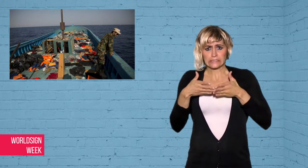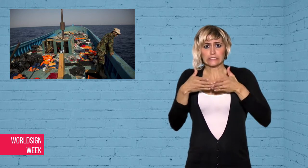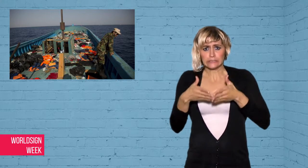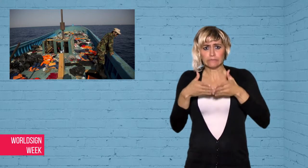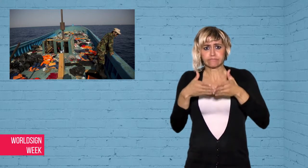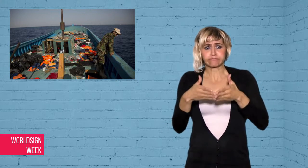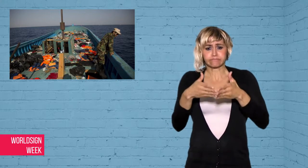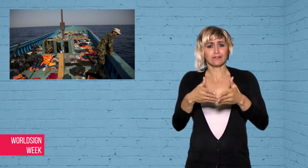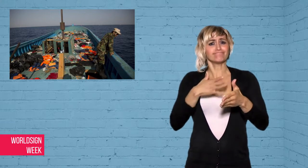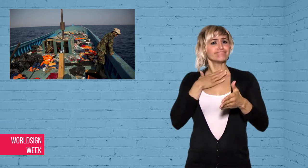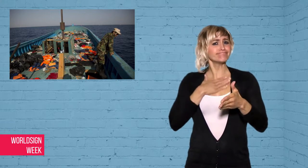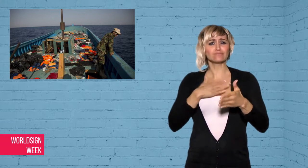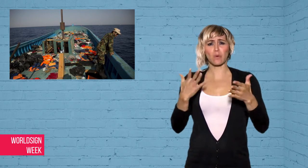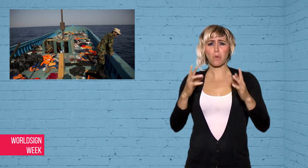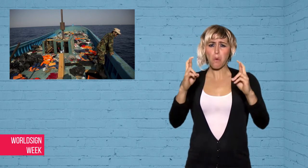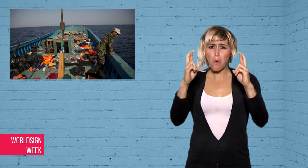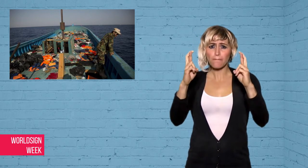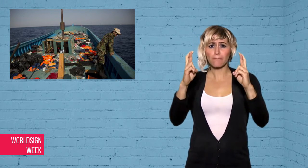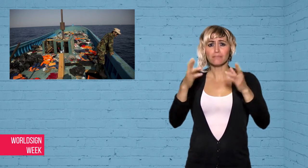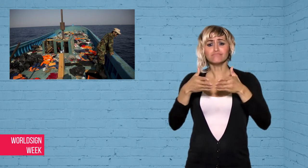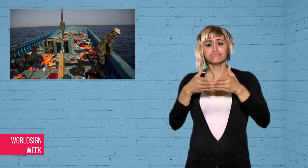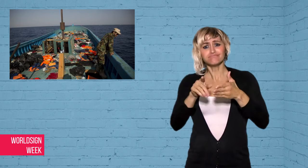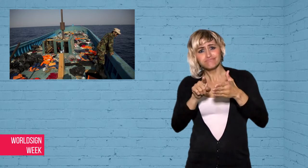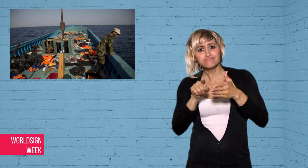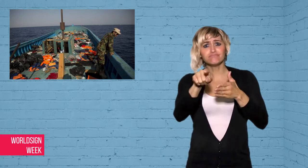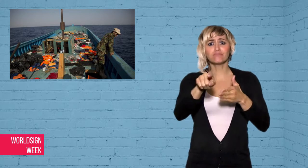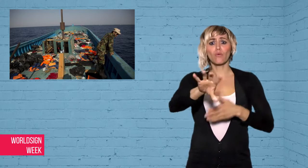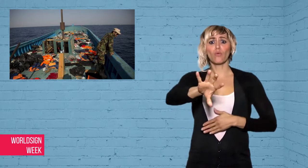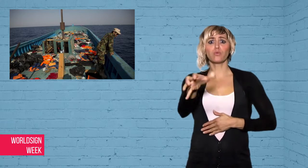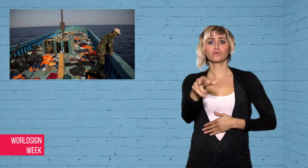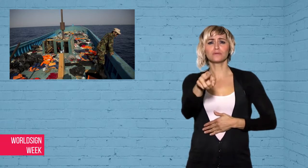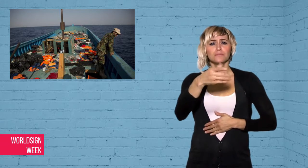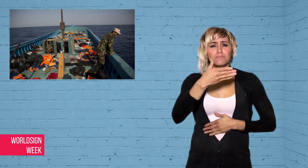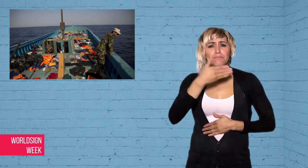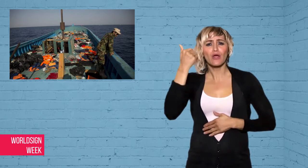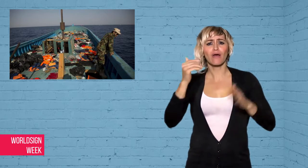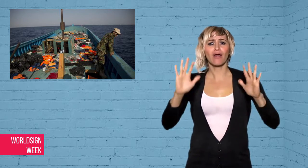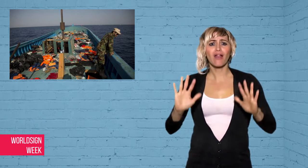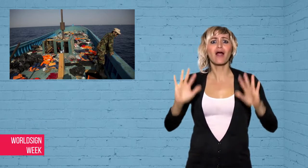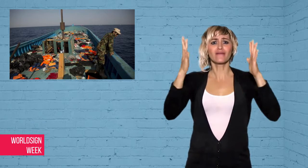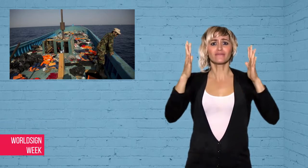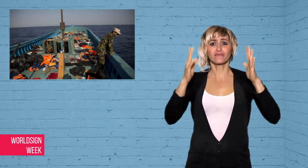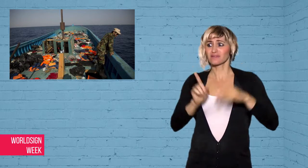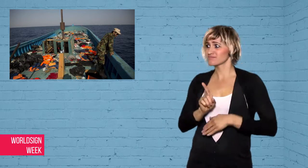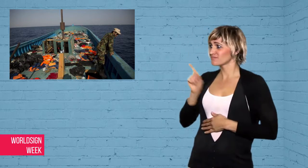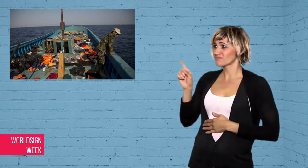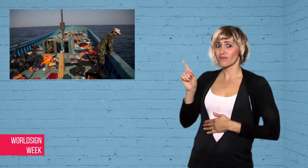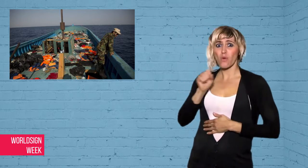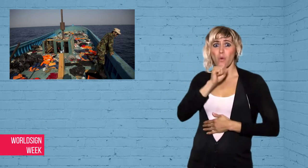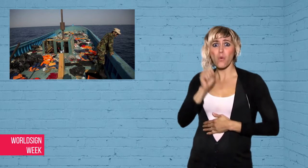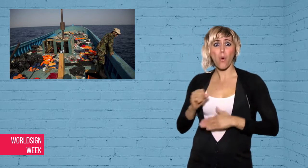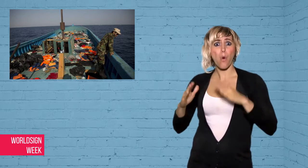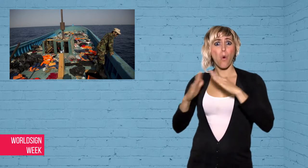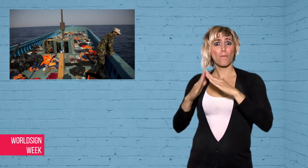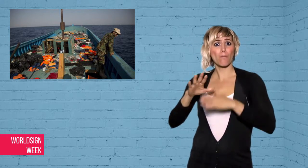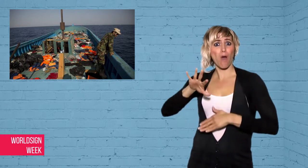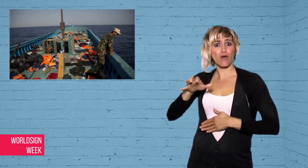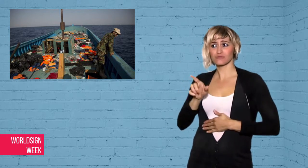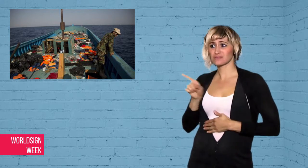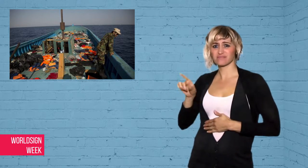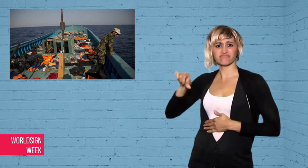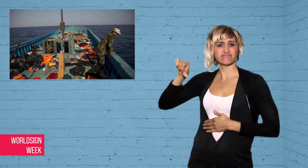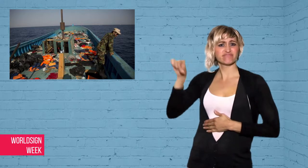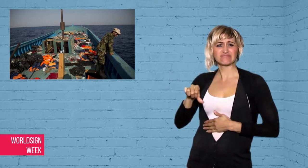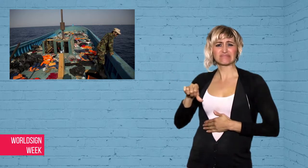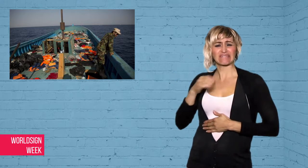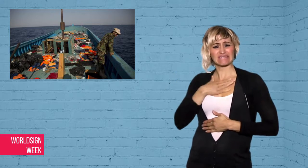in the hope of a better life.